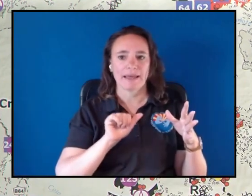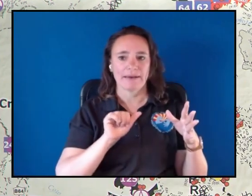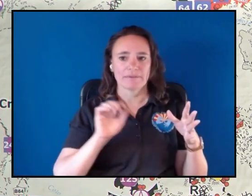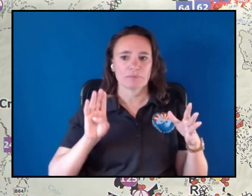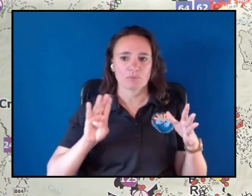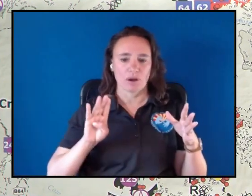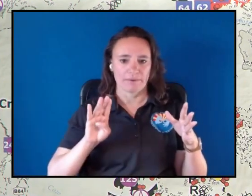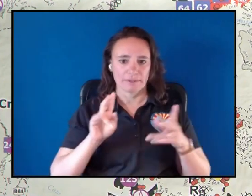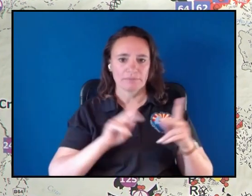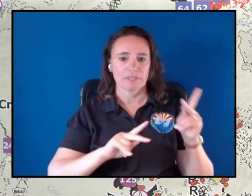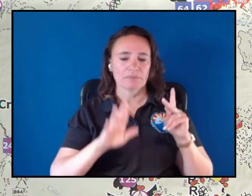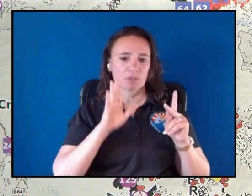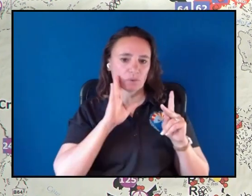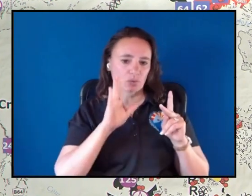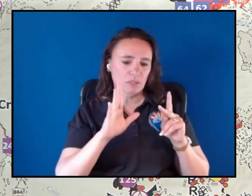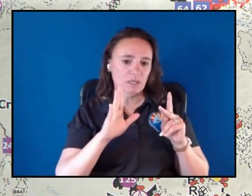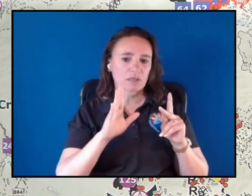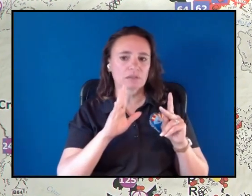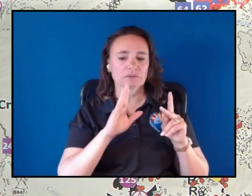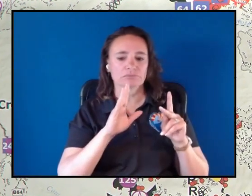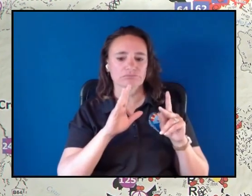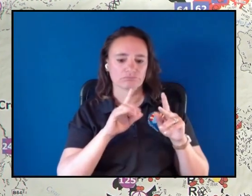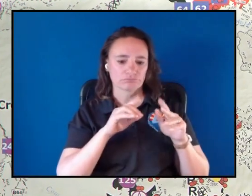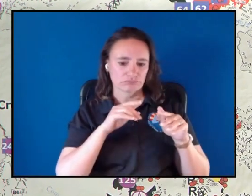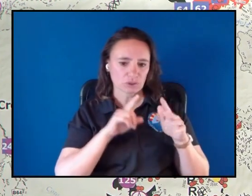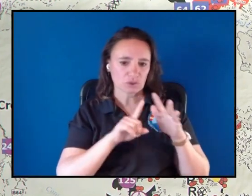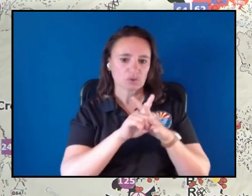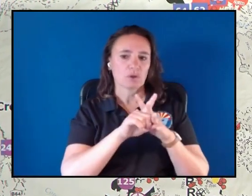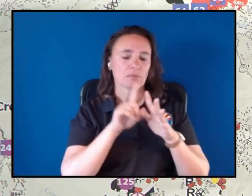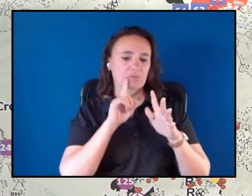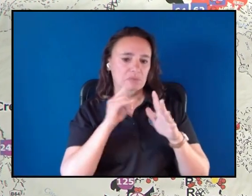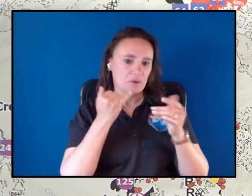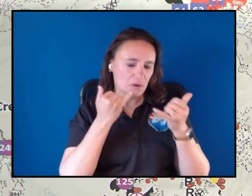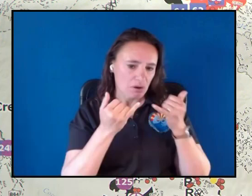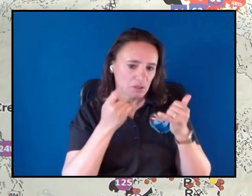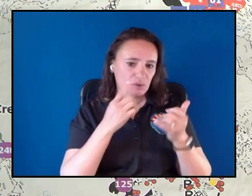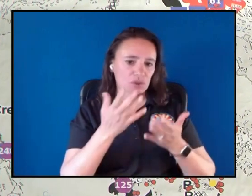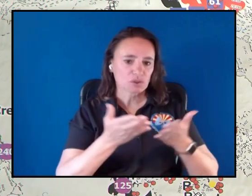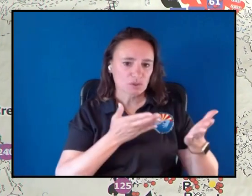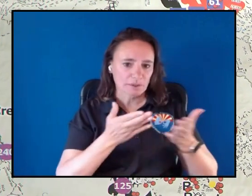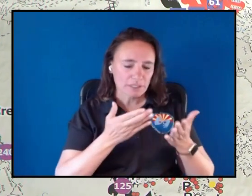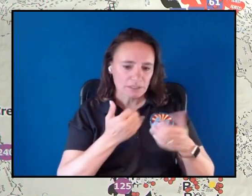answer calls for service. They come in, making sure lines are secure and that there's no hot spots along them, but they're also